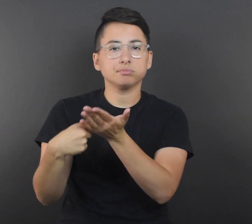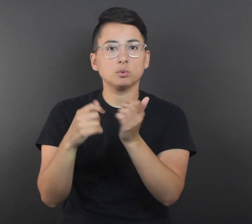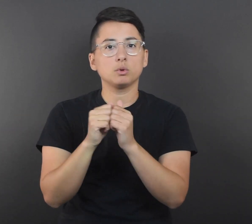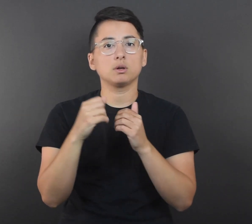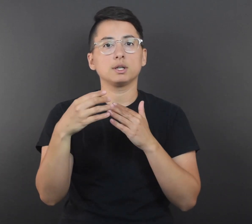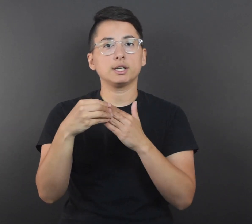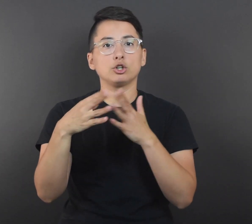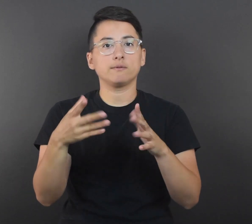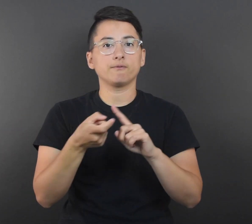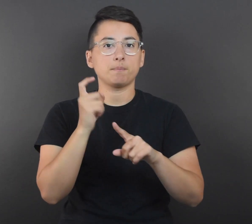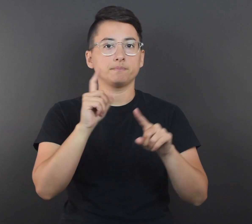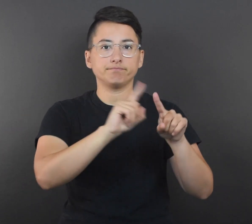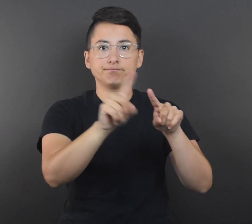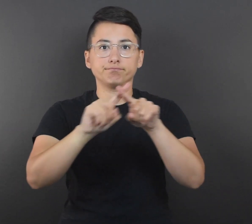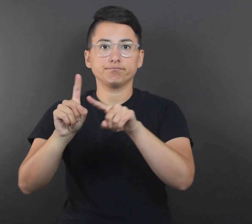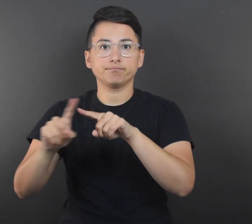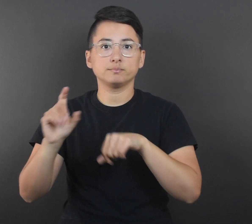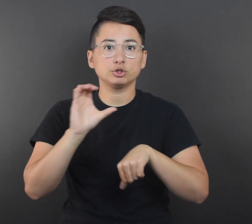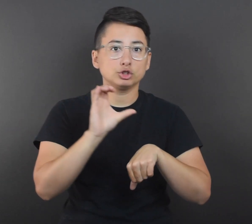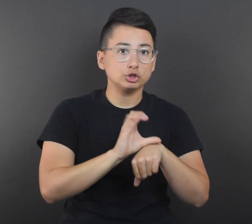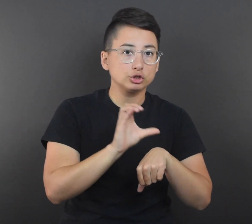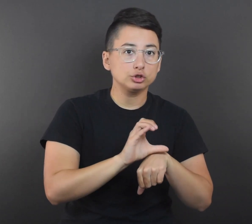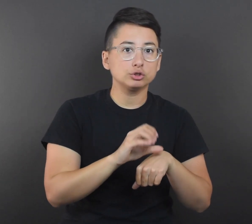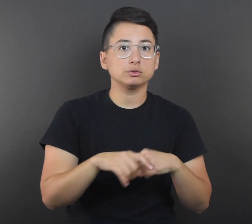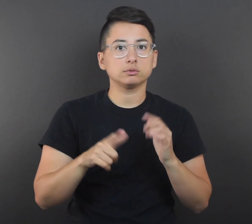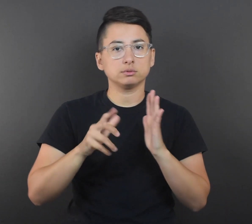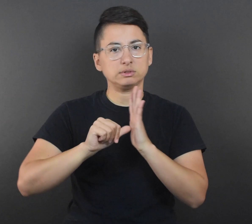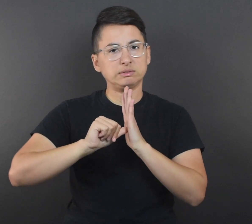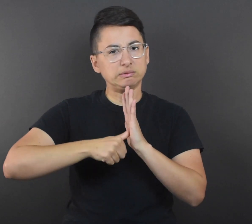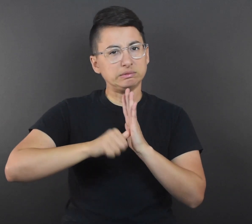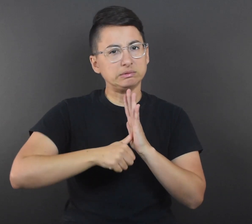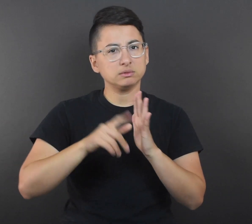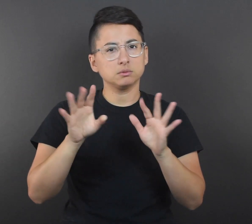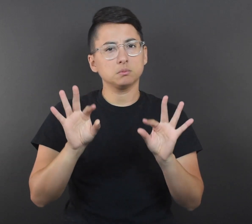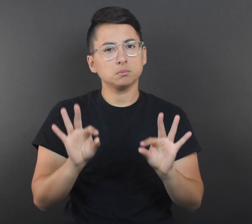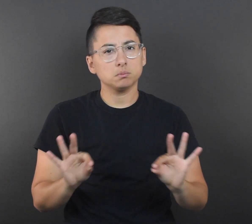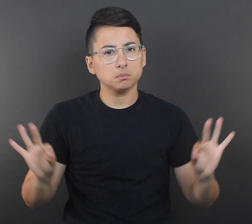several different churches, emphasizing the importance of having prior positive